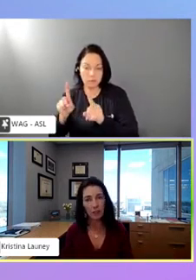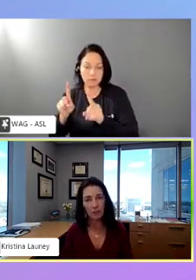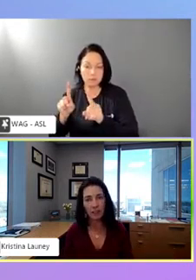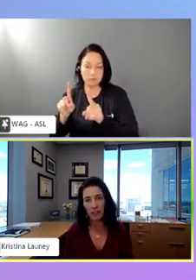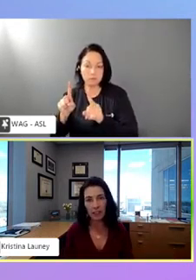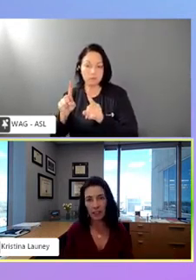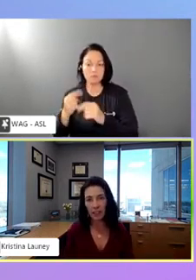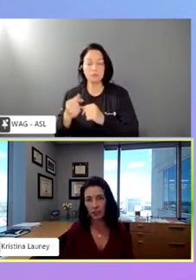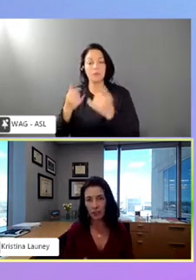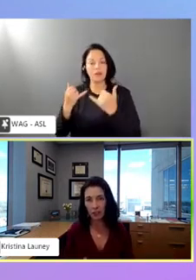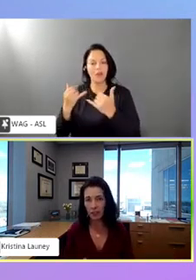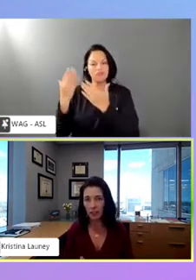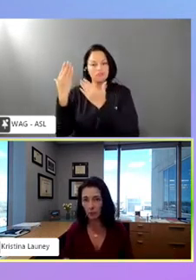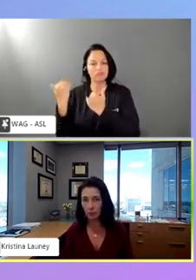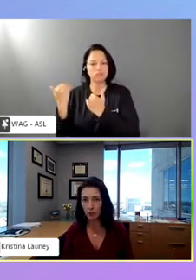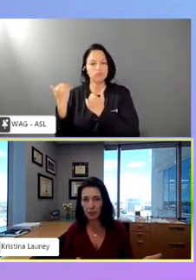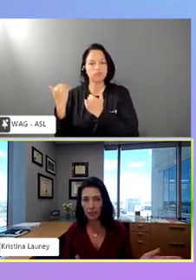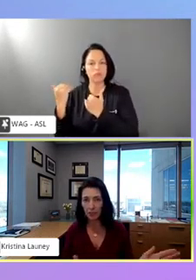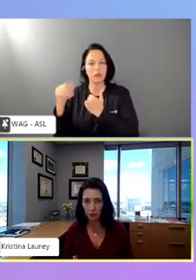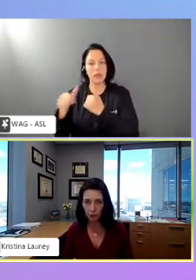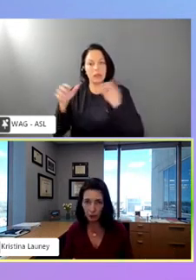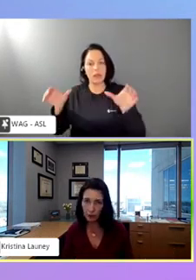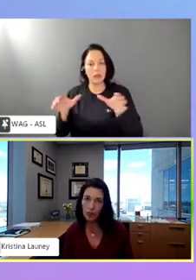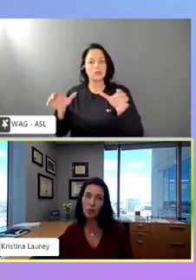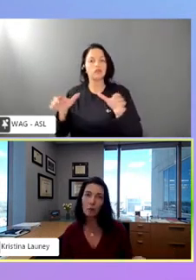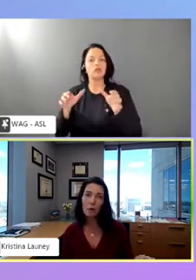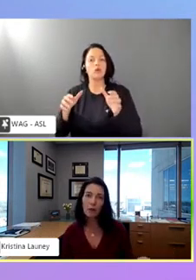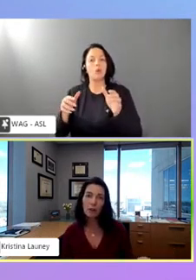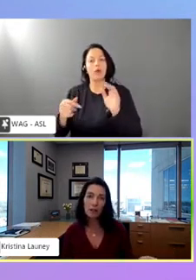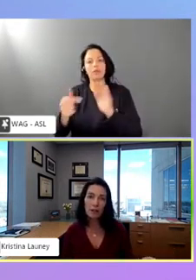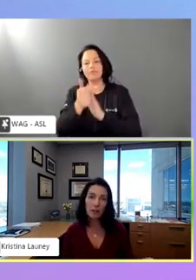amounts of litigation that we see with respect to private